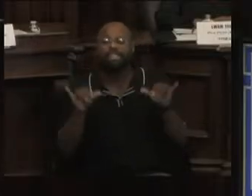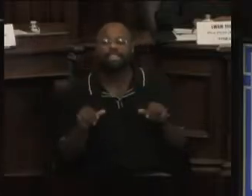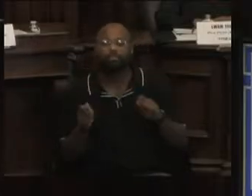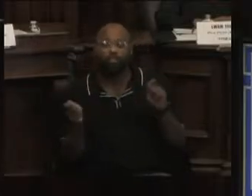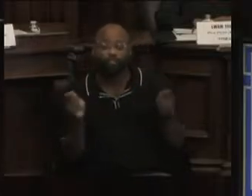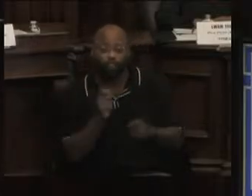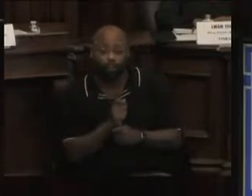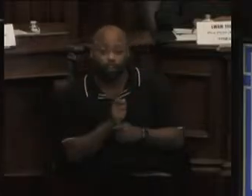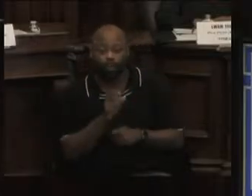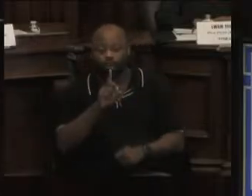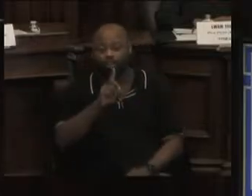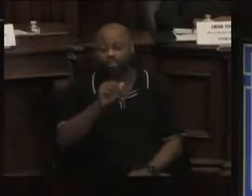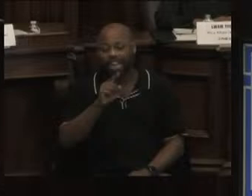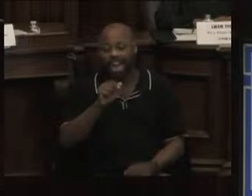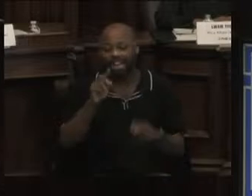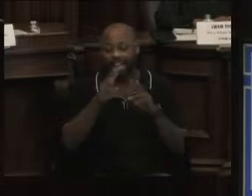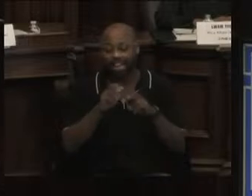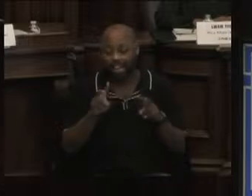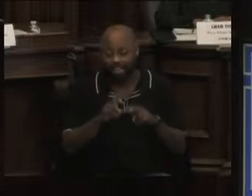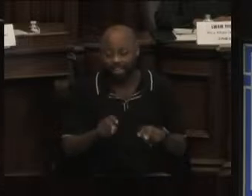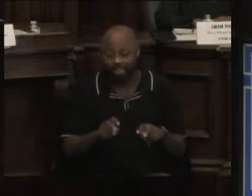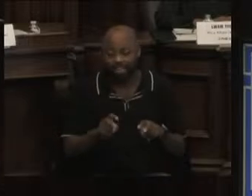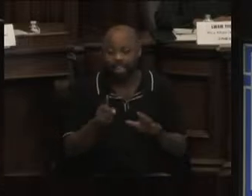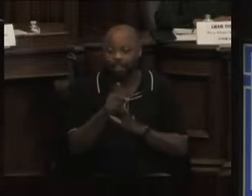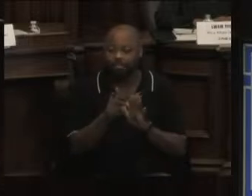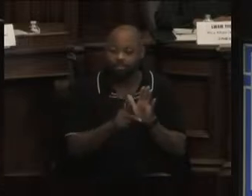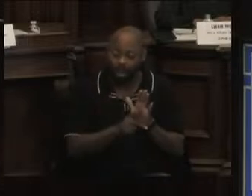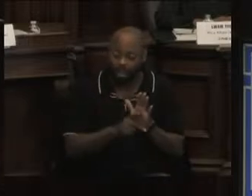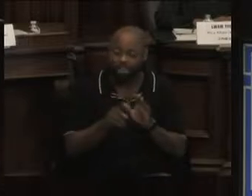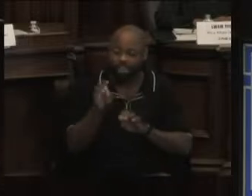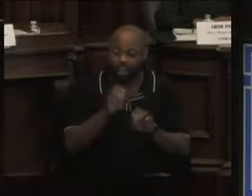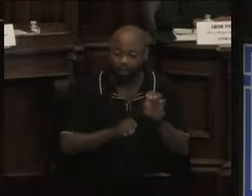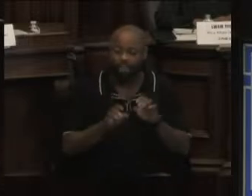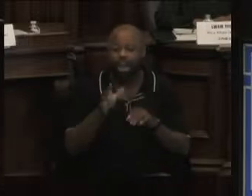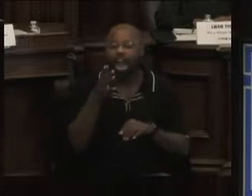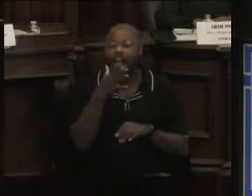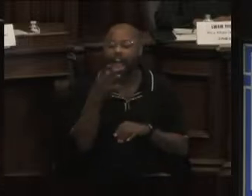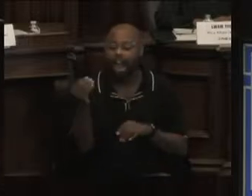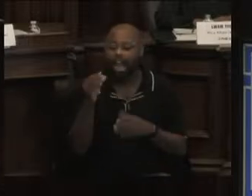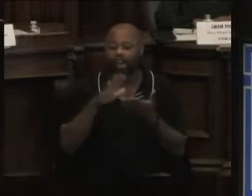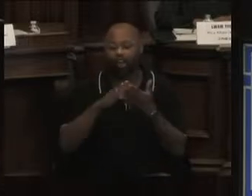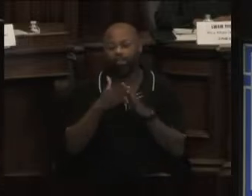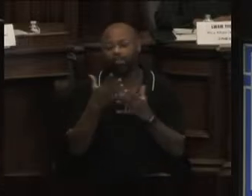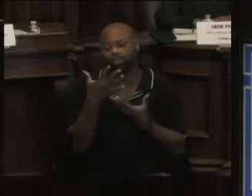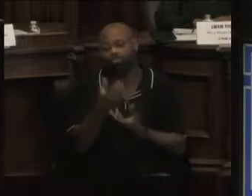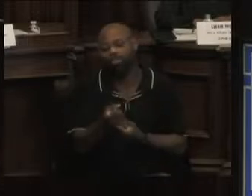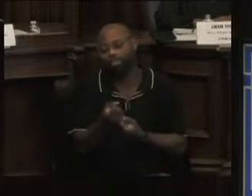transparency. Public reporting